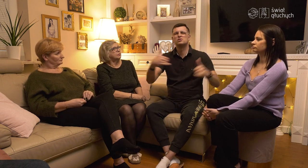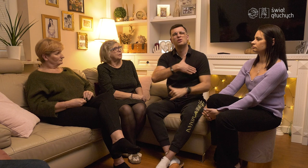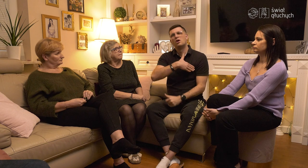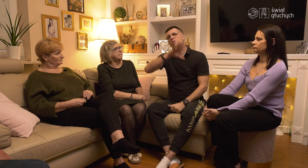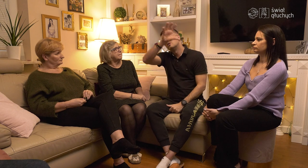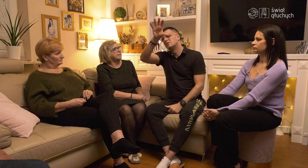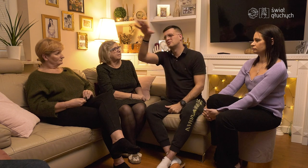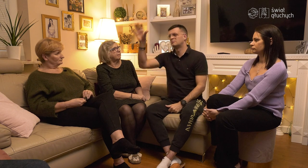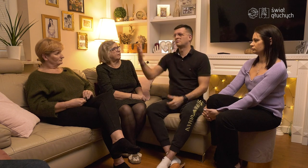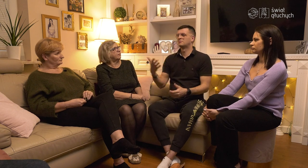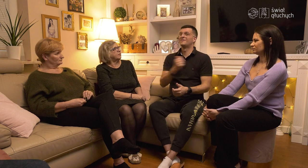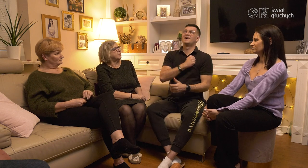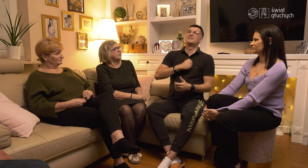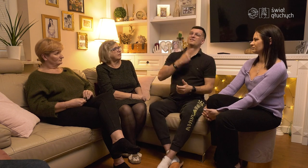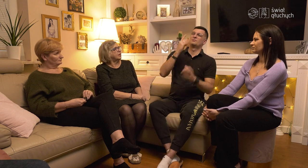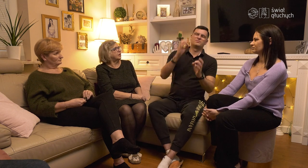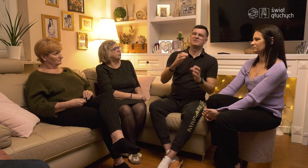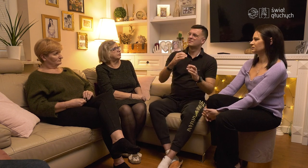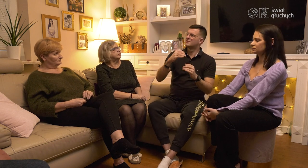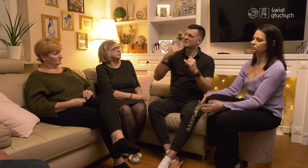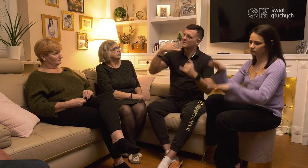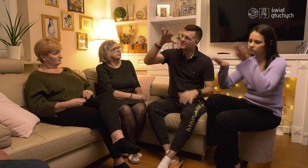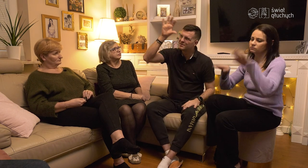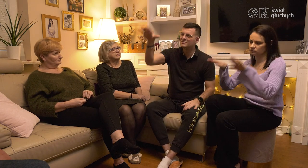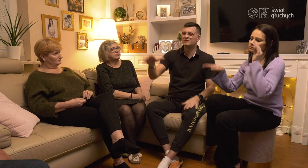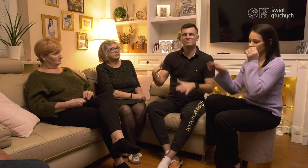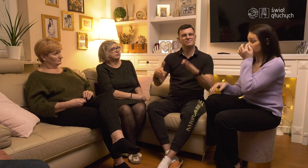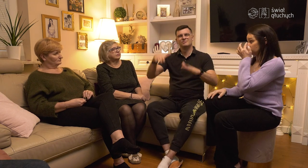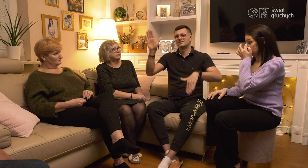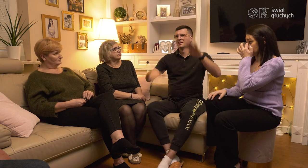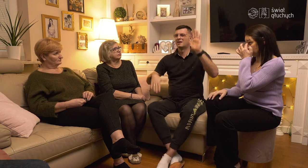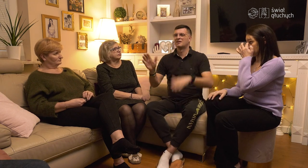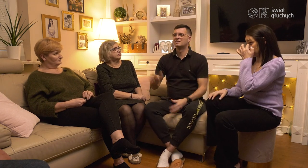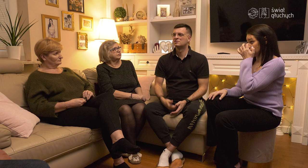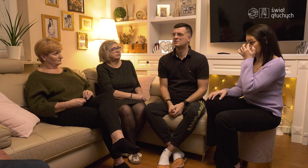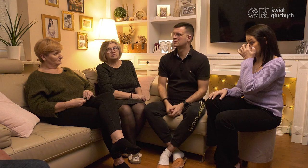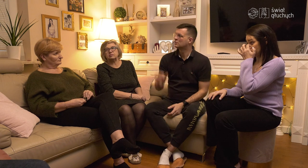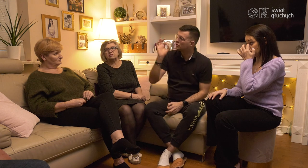[Rafał]: There are different schools all over Poland. I'm not saying that only schools in Warsaw are great. There are probably other good schools, it depends.